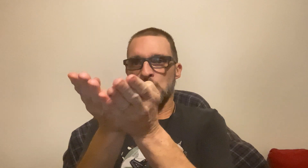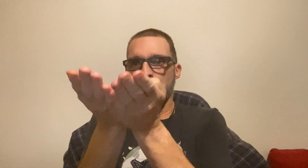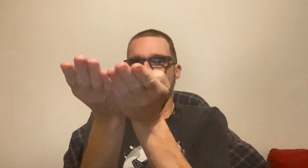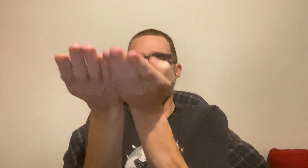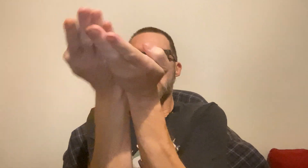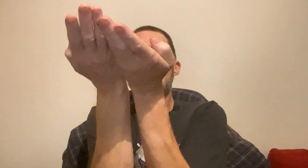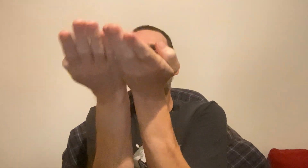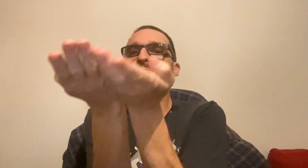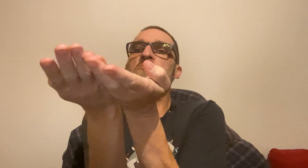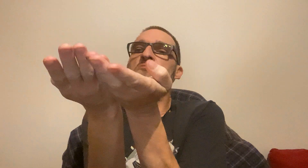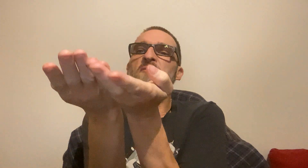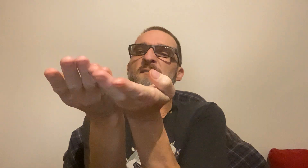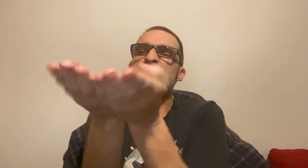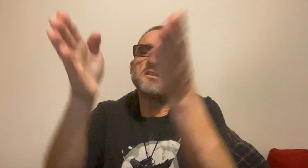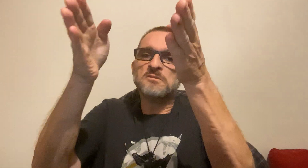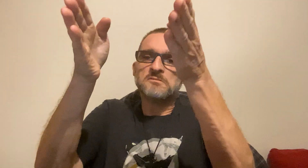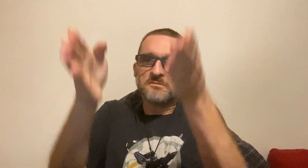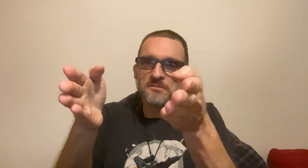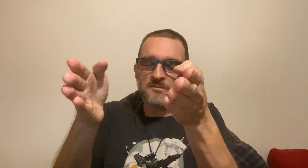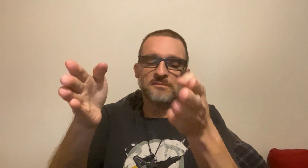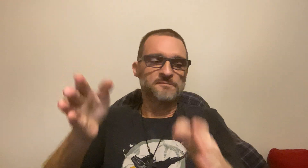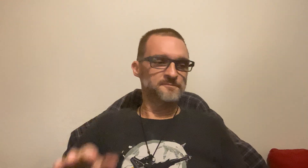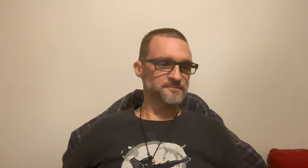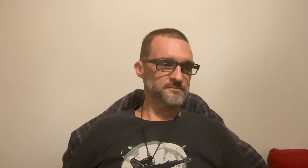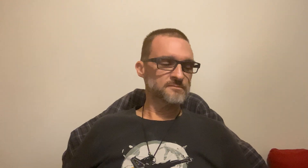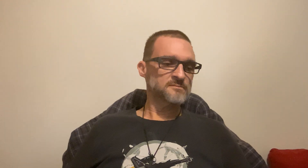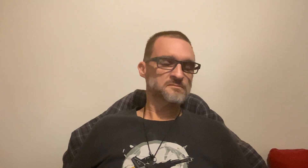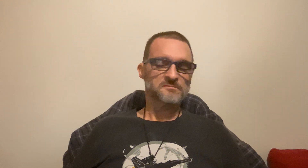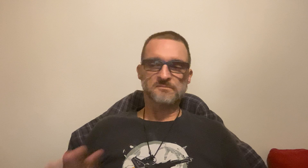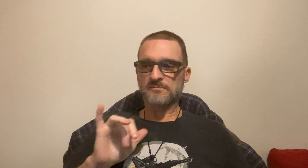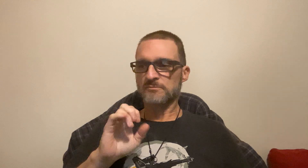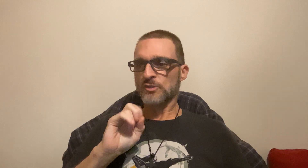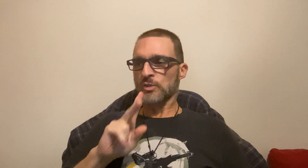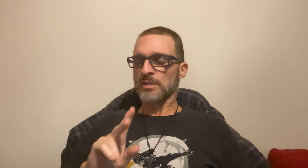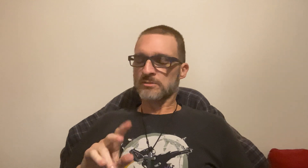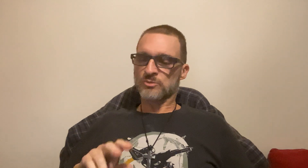It's not circular shape, it squared up shape.